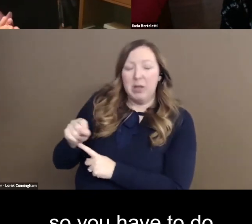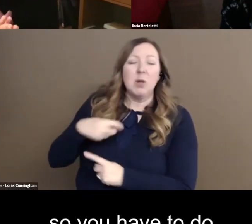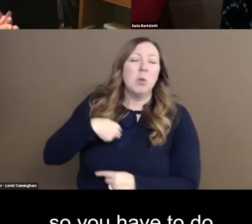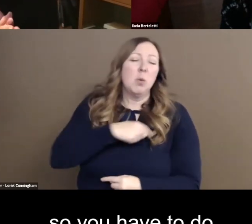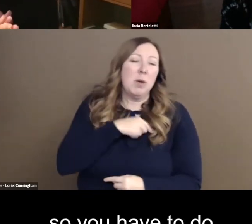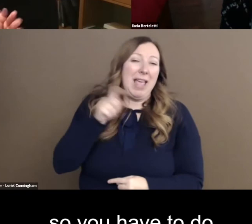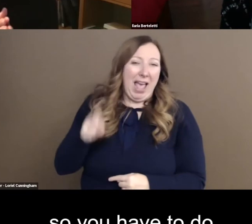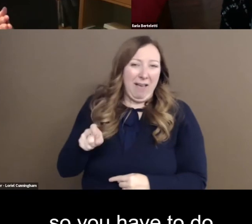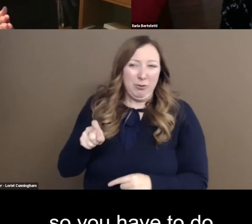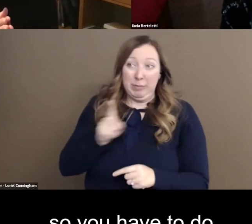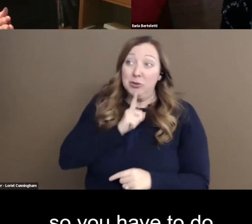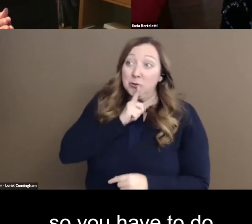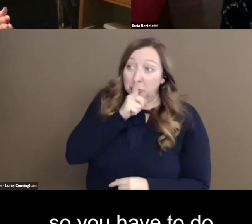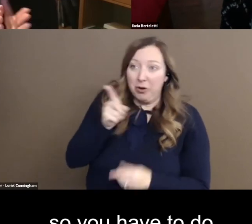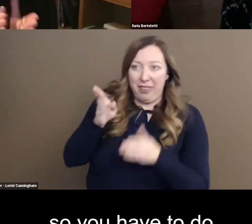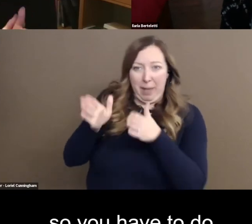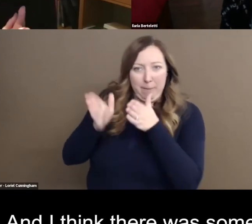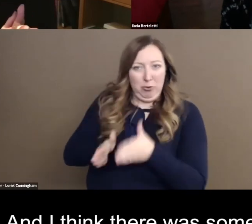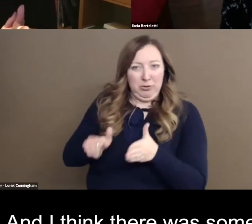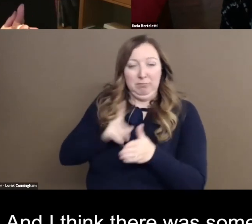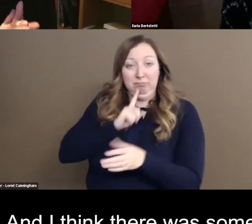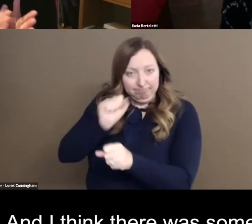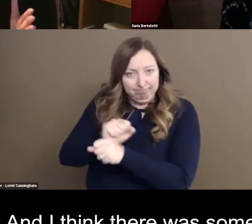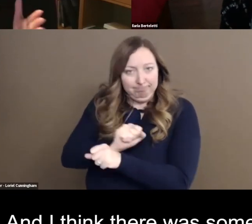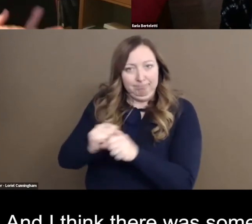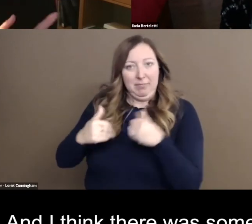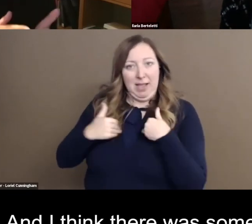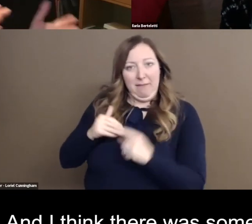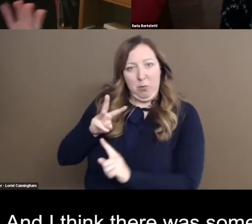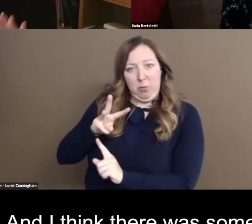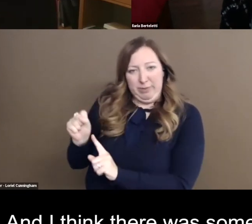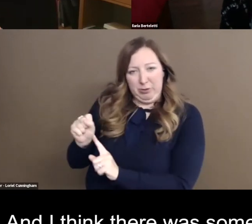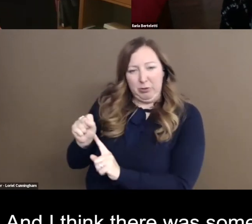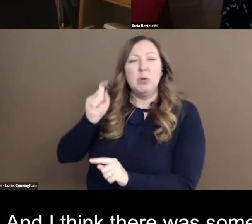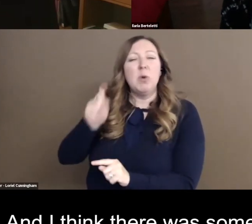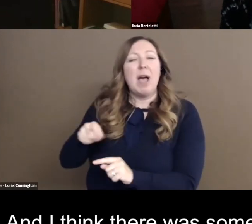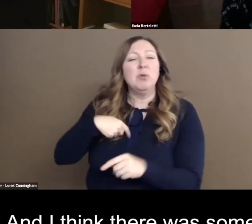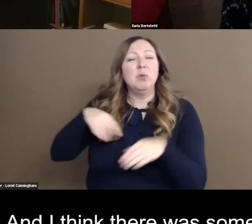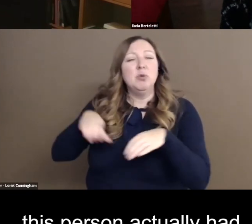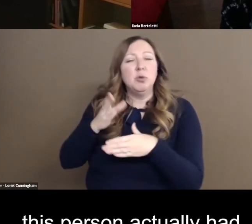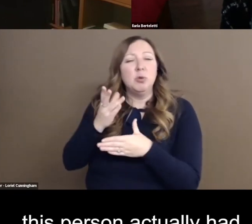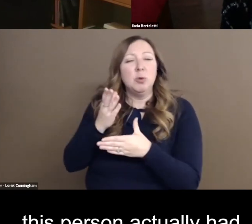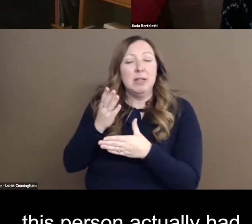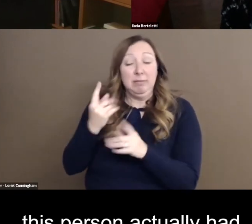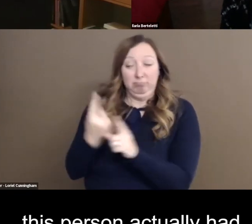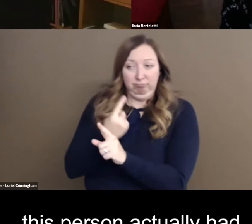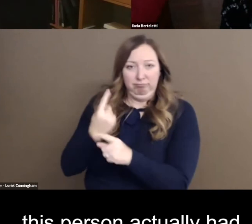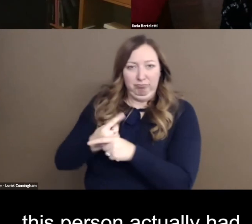syndrome so you have to do the right genetic tests and i i think there was some question about whether this person